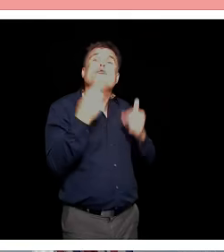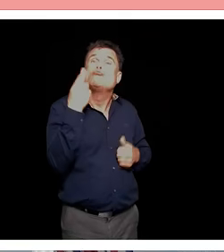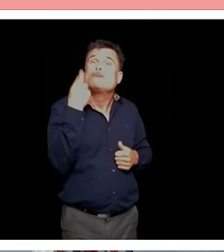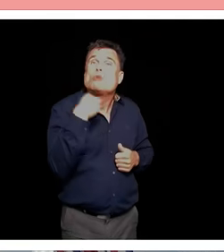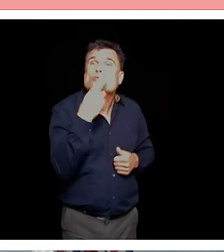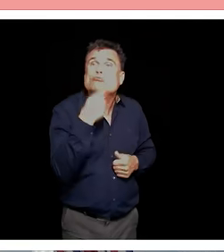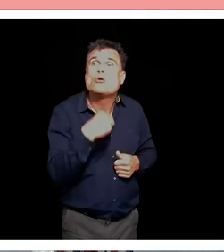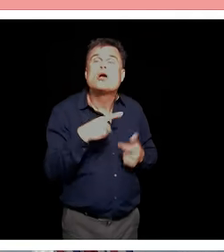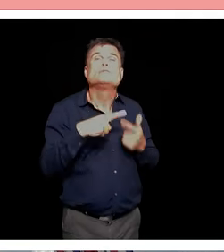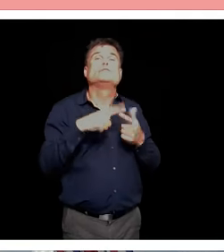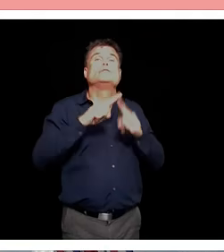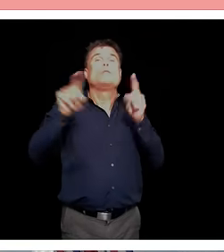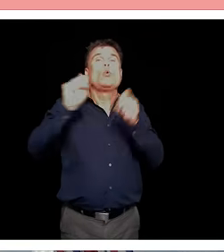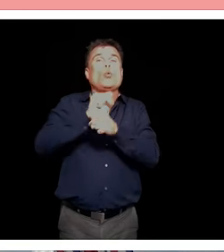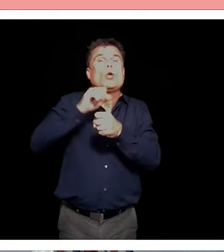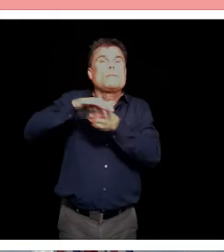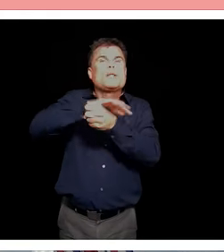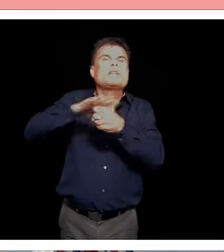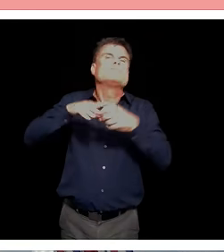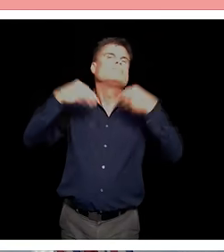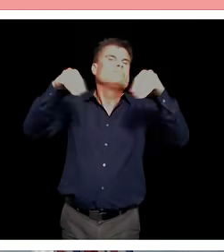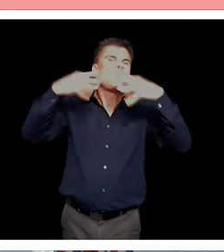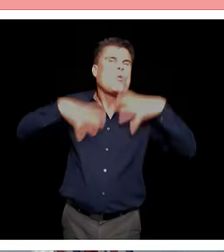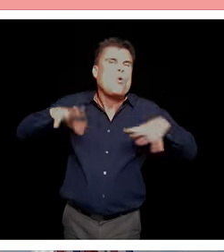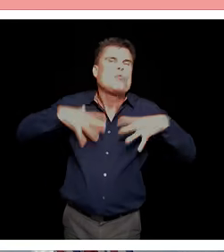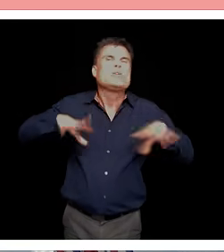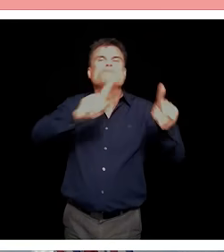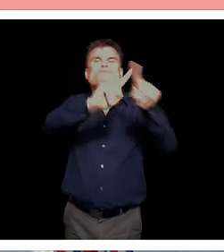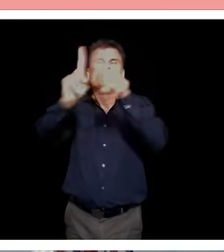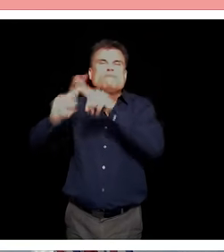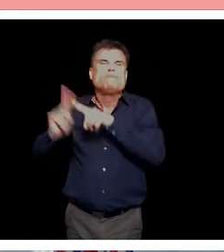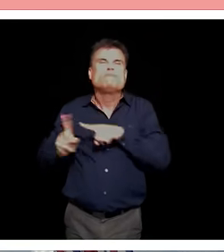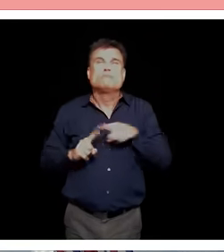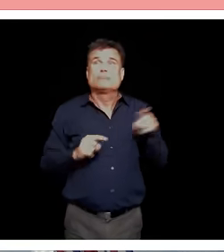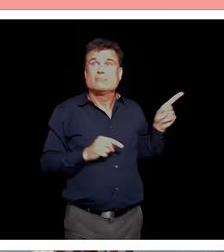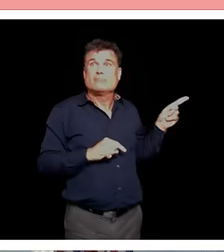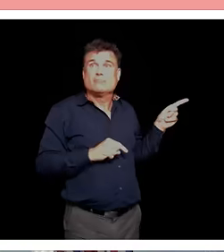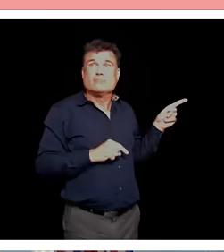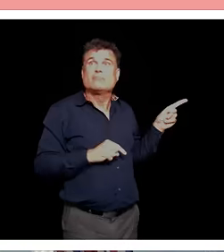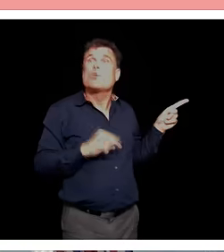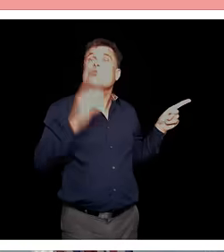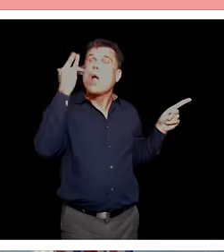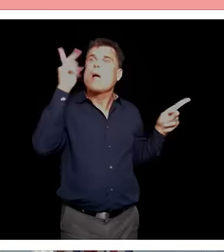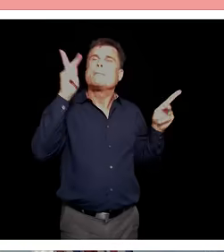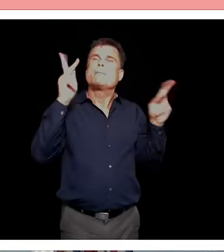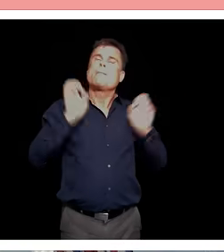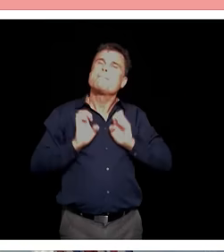the meaning aich remains very high reflecting that this virus is most lethal to our elders and seniors.